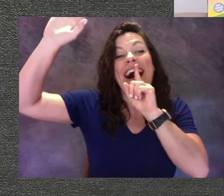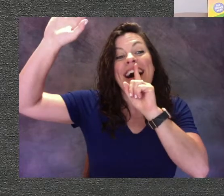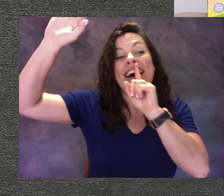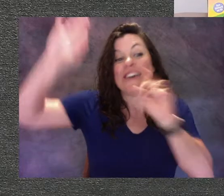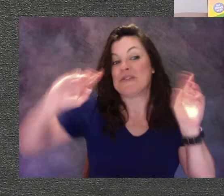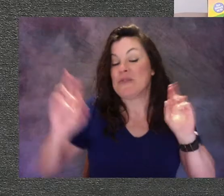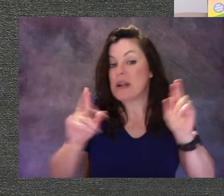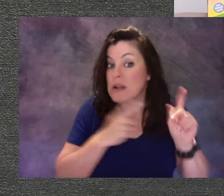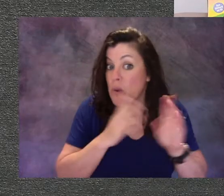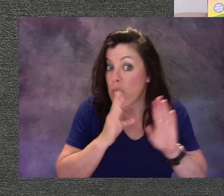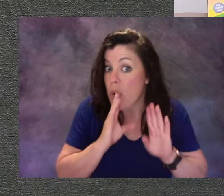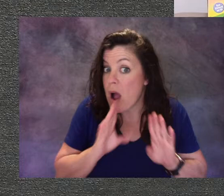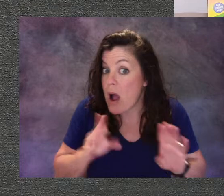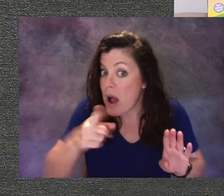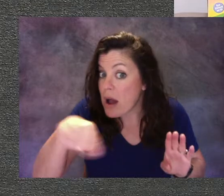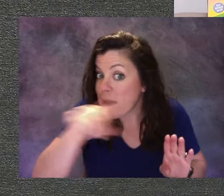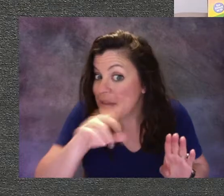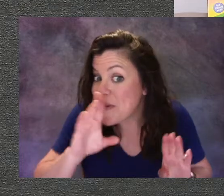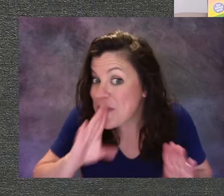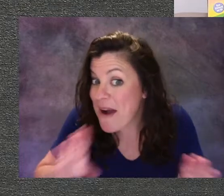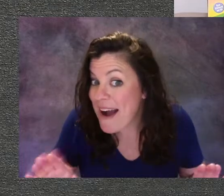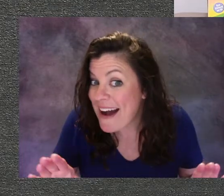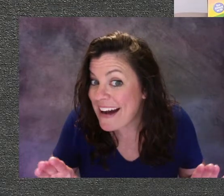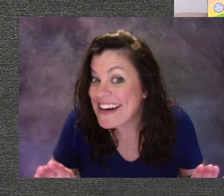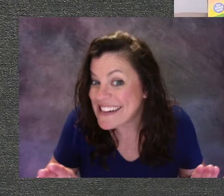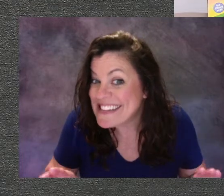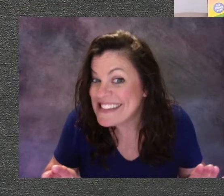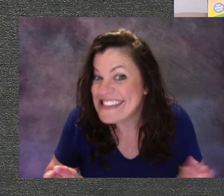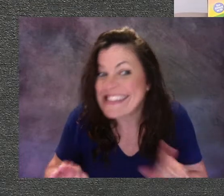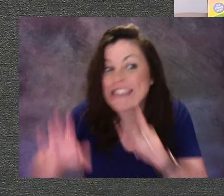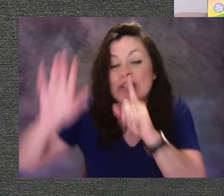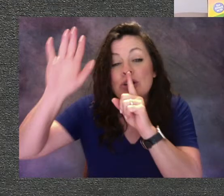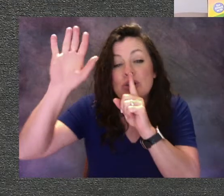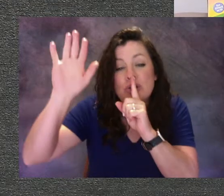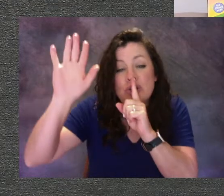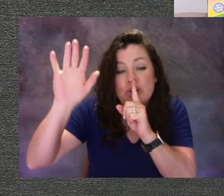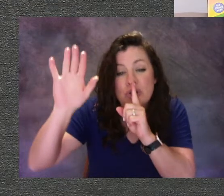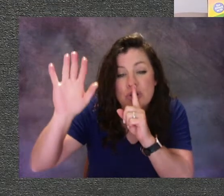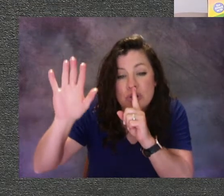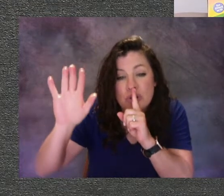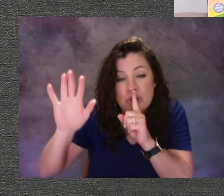and we're gonna get quiet when our hands go down. Are you ready? Here we go. Shhh.